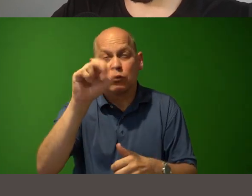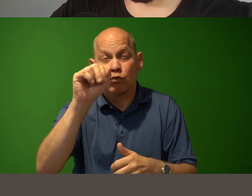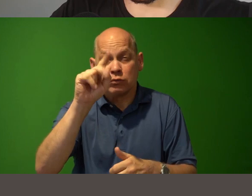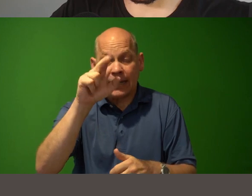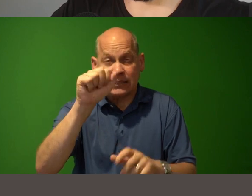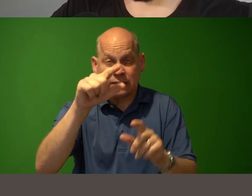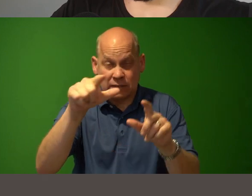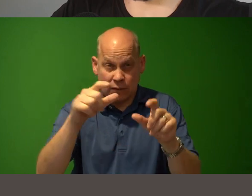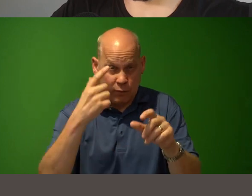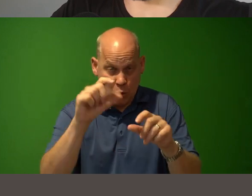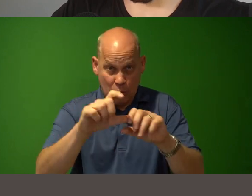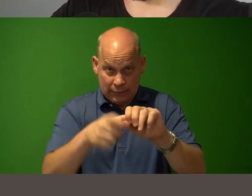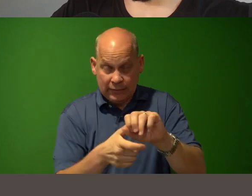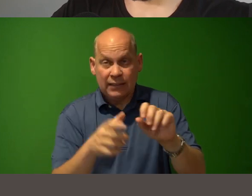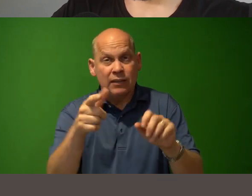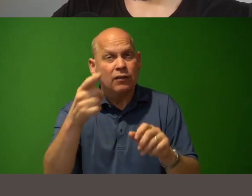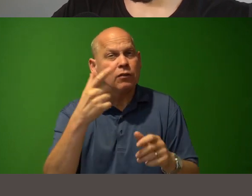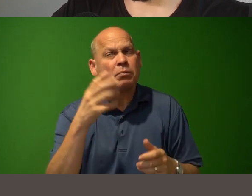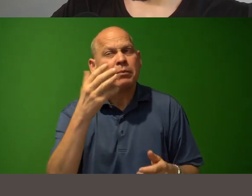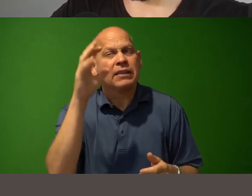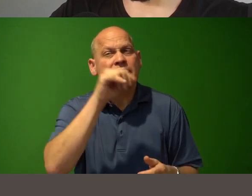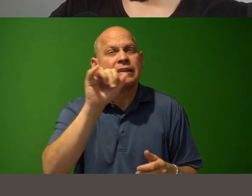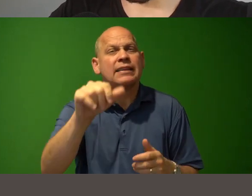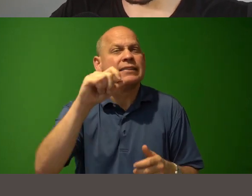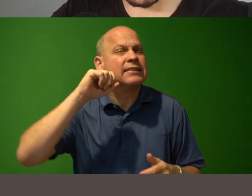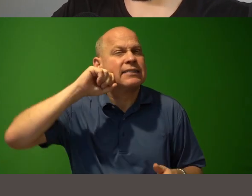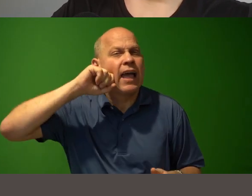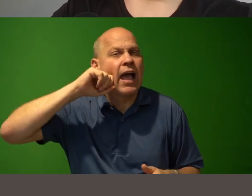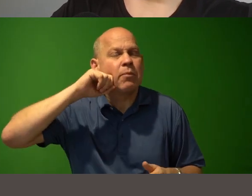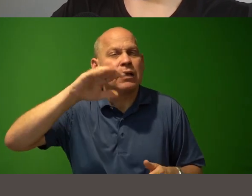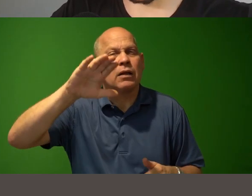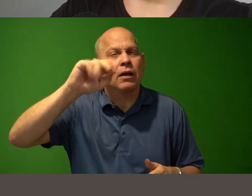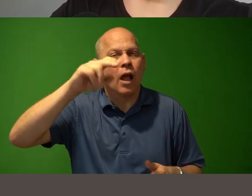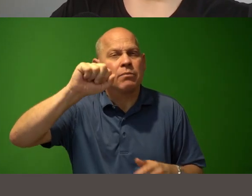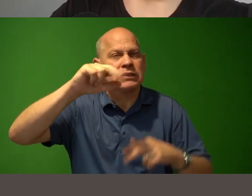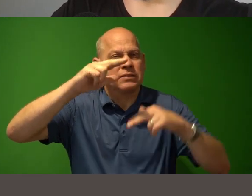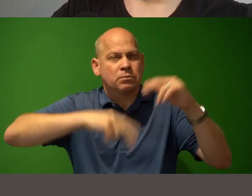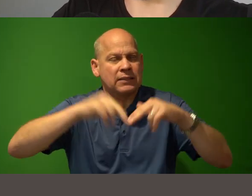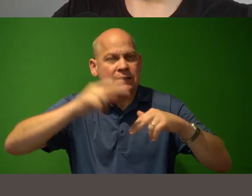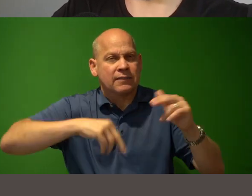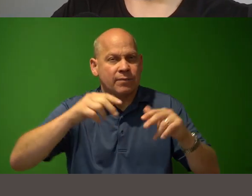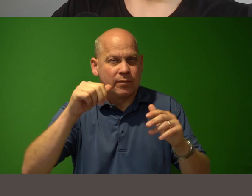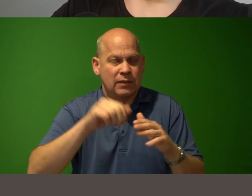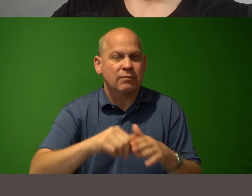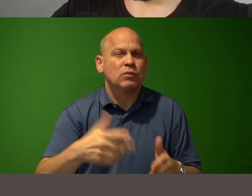And for those of you who might have guessed, yes, this is the Apple campus building in Cupertino.